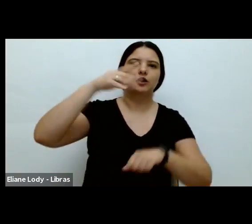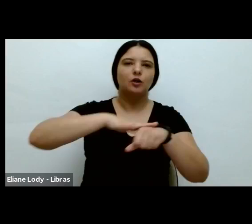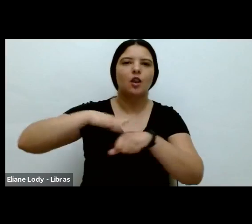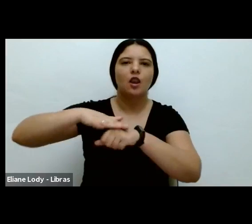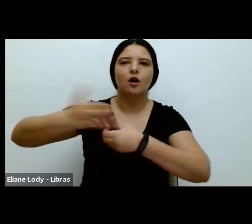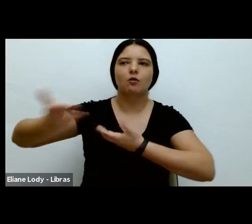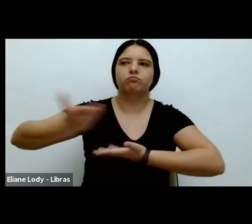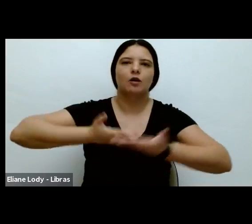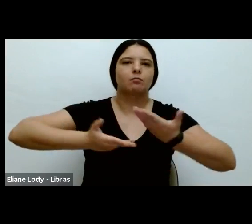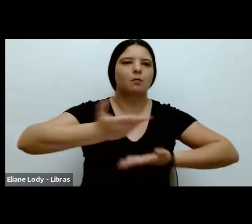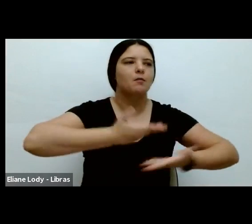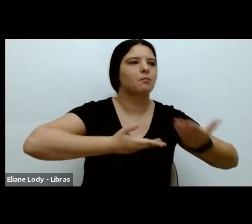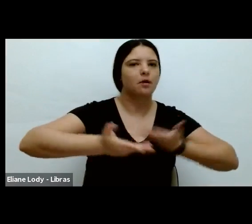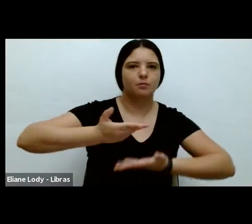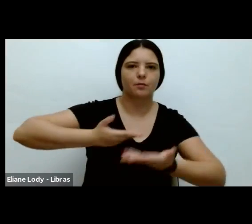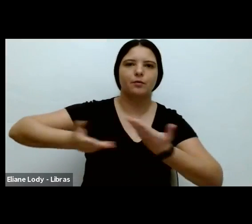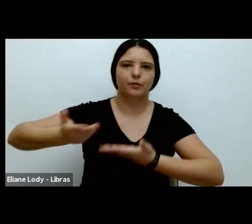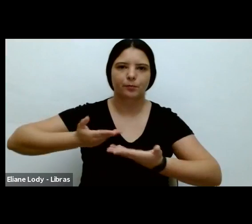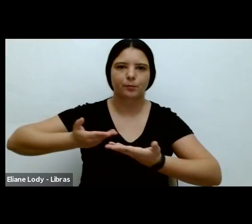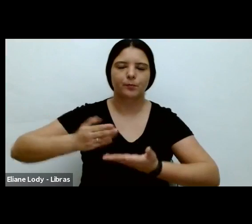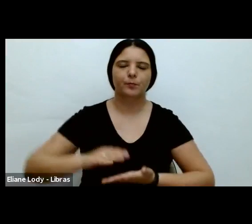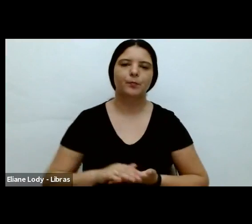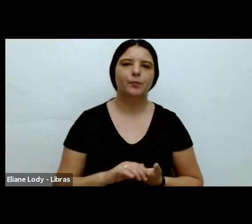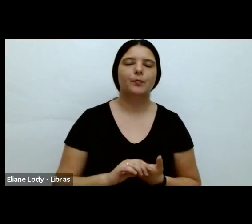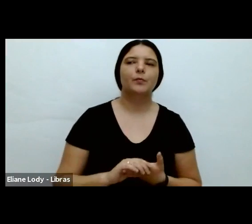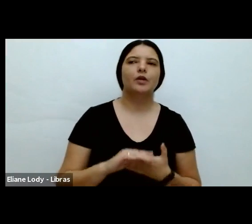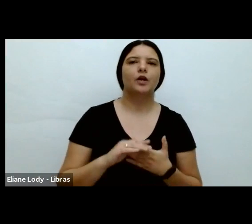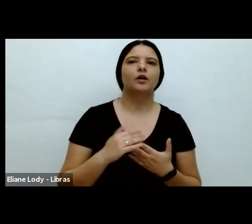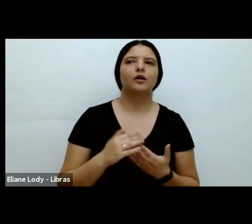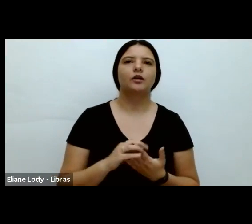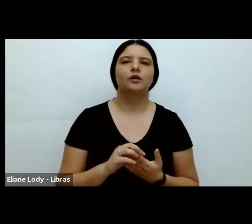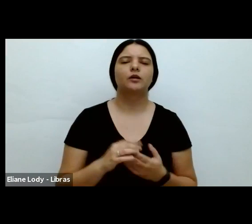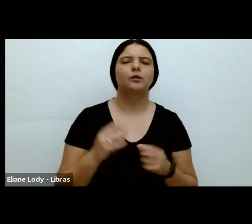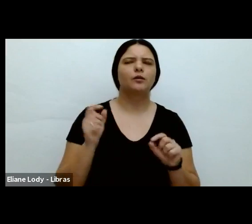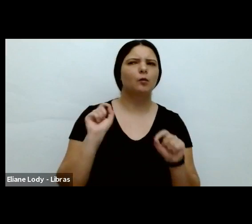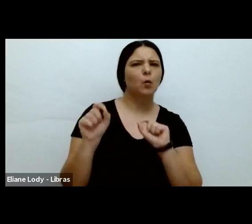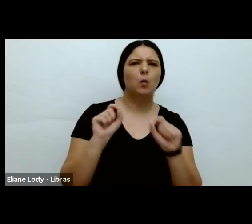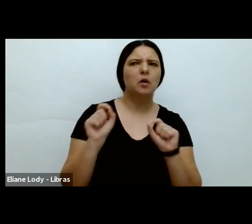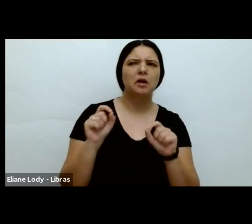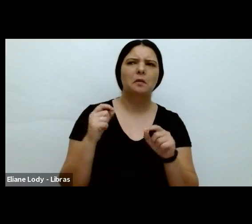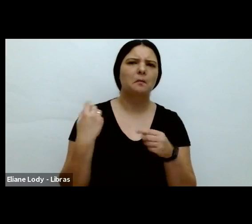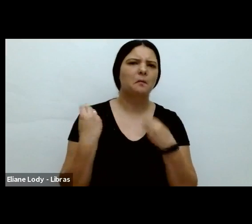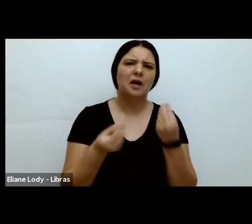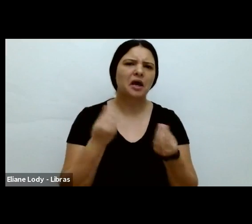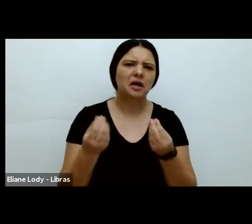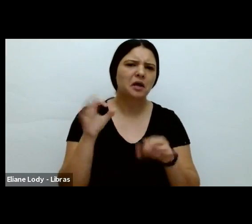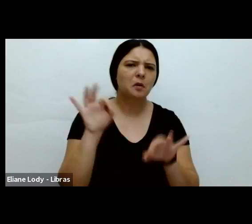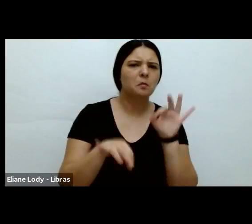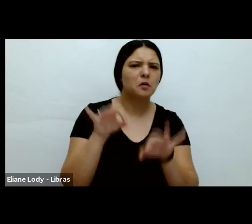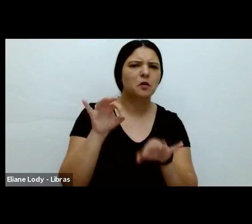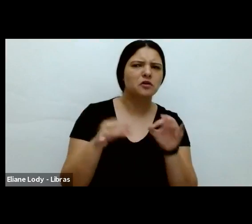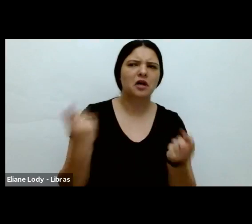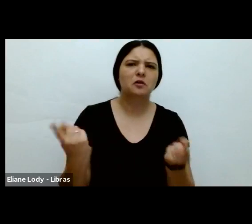r the mode the motives to join. ining to ining to a project, so to a project as a partner.